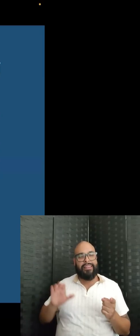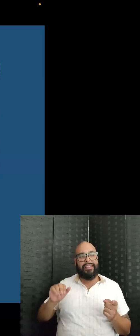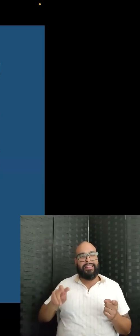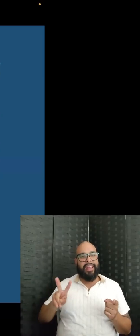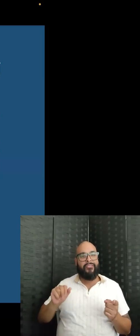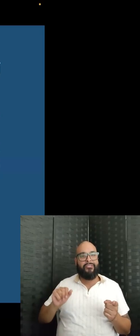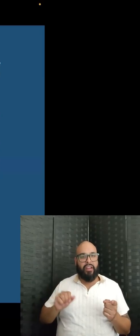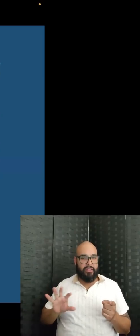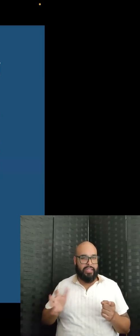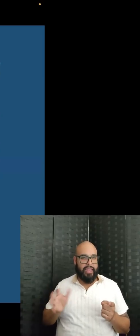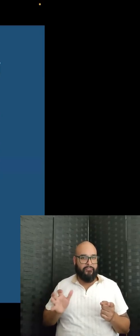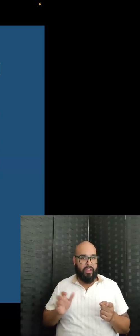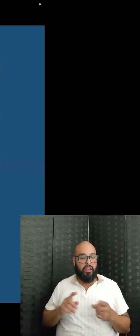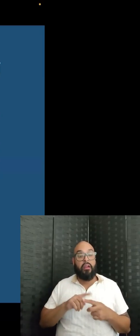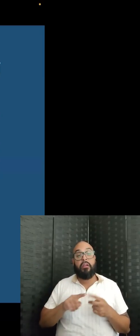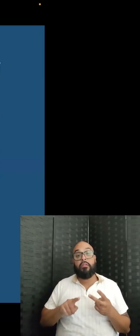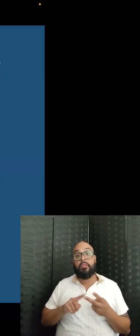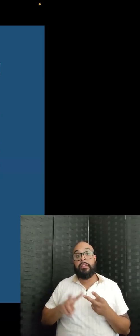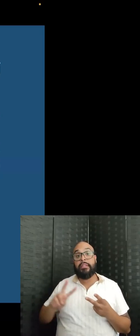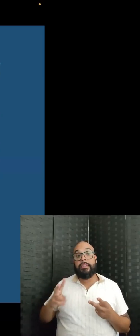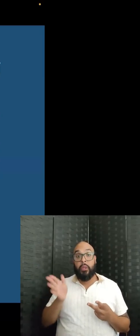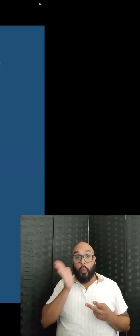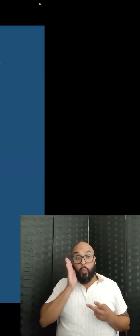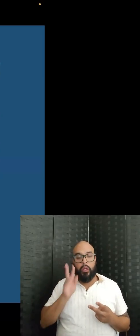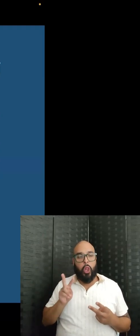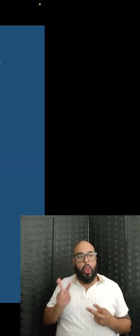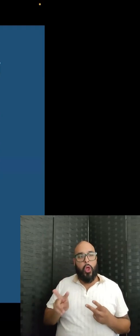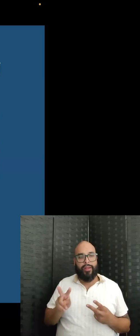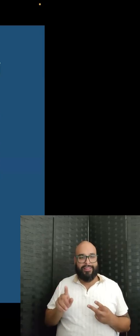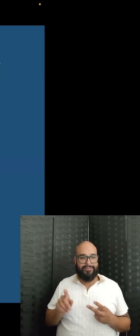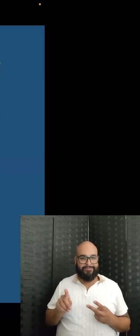that's kind of made to advocate for students' needs. We'll look at that and then we'll wrap up for today.